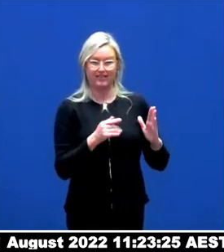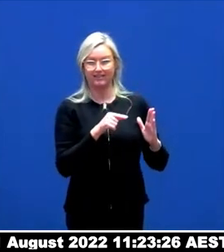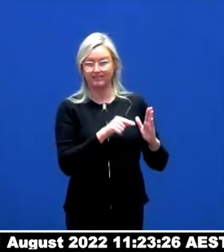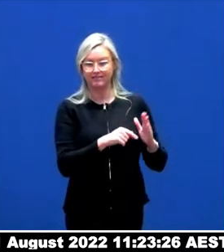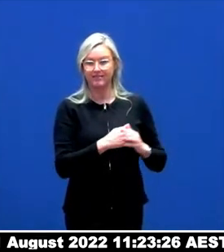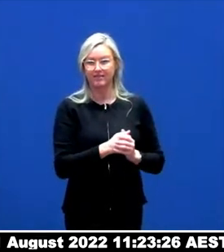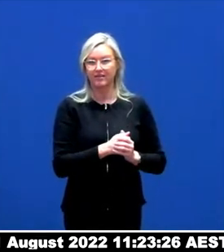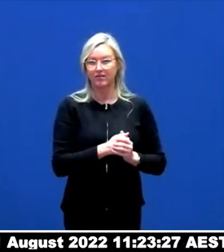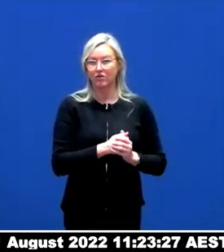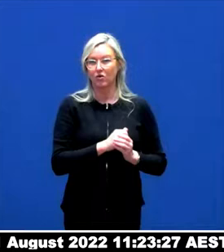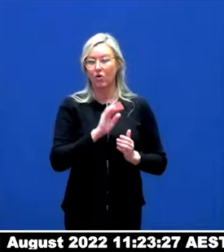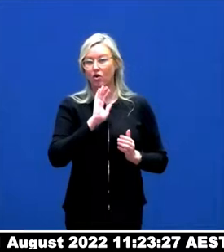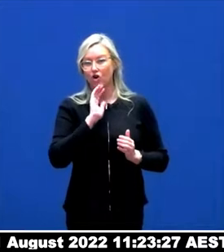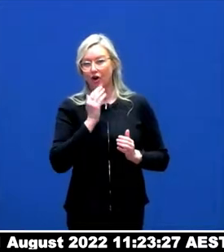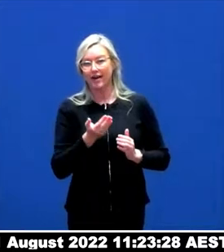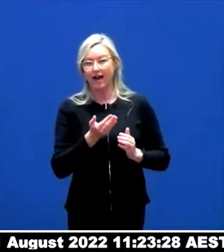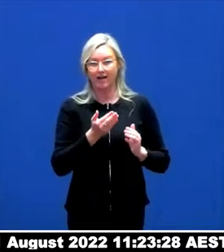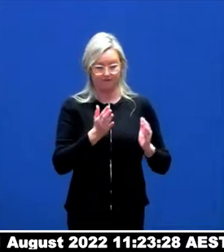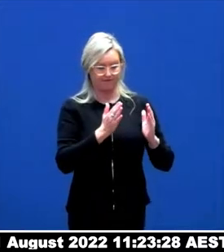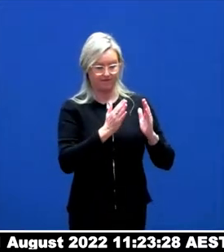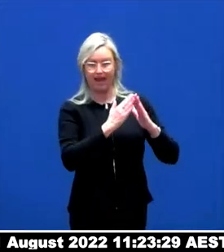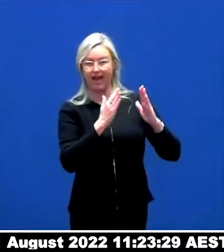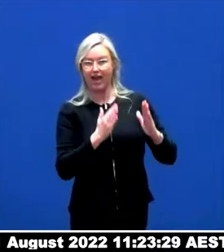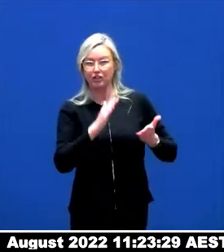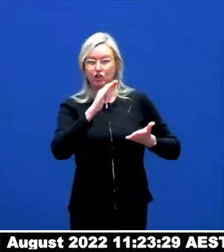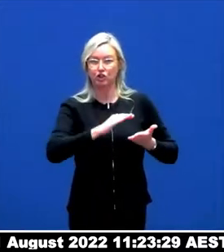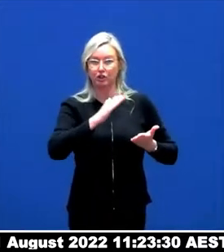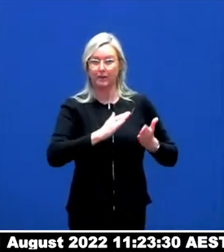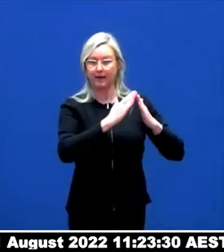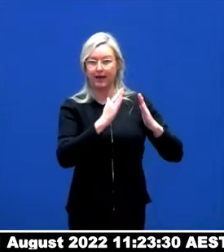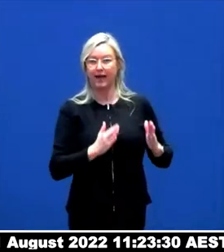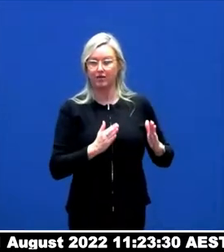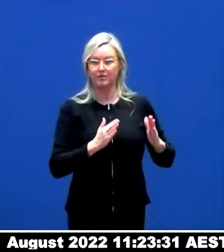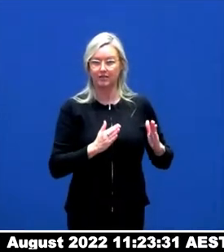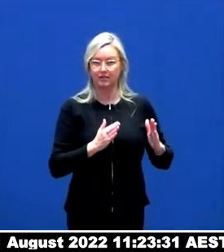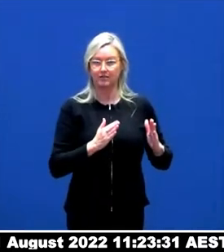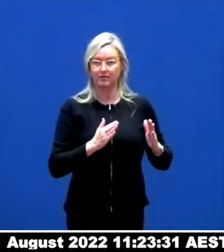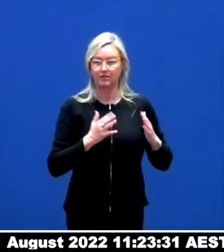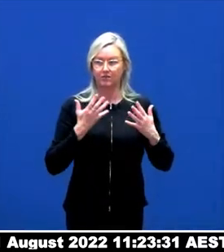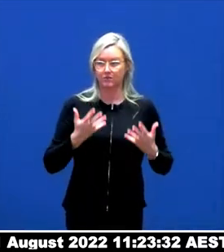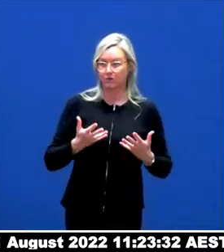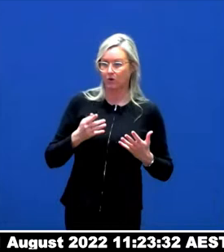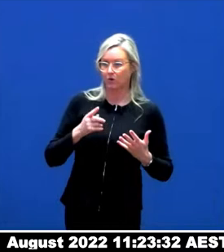amount of stock of affordable housing as well as paying that much for affordable